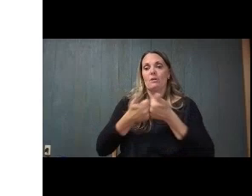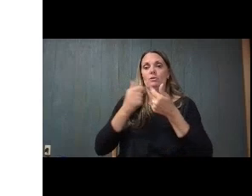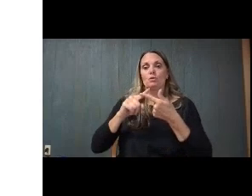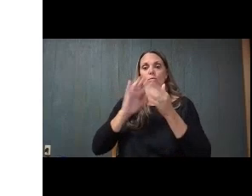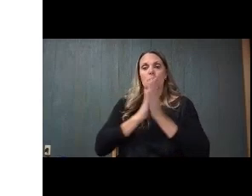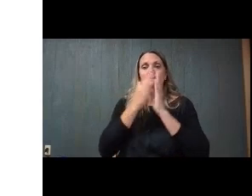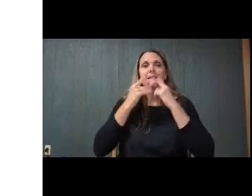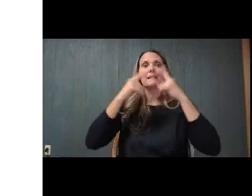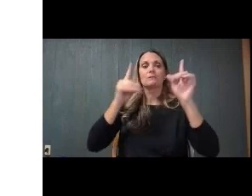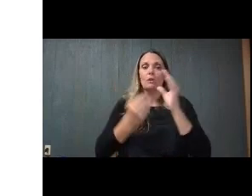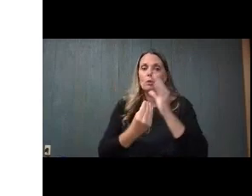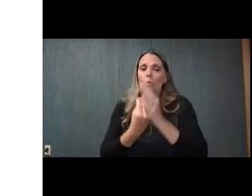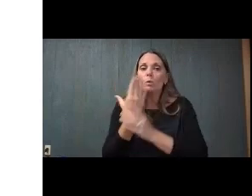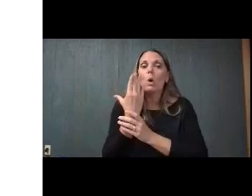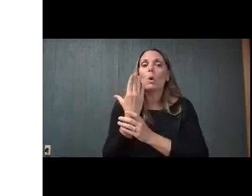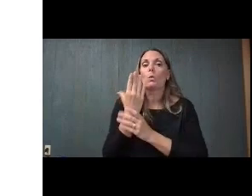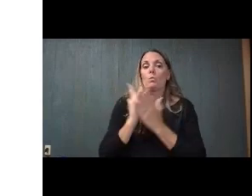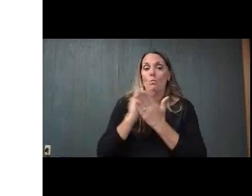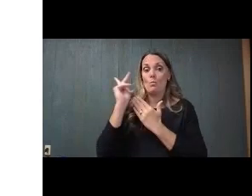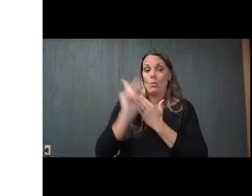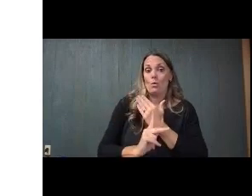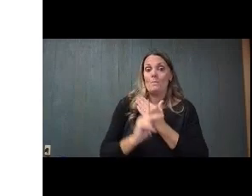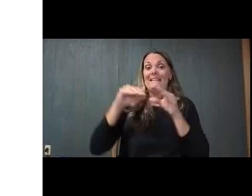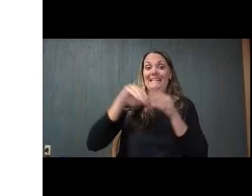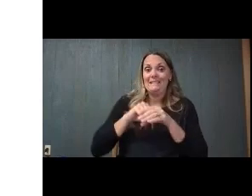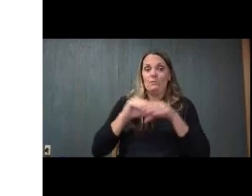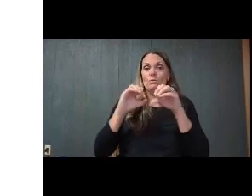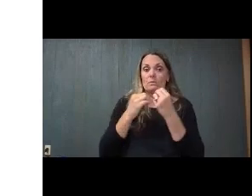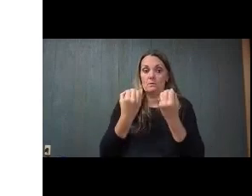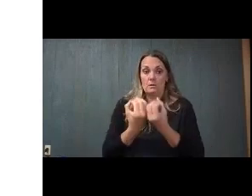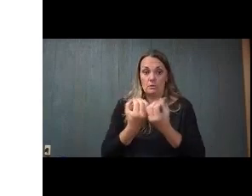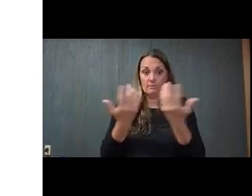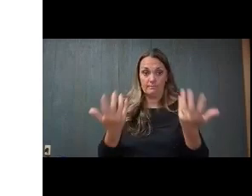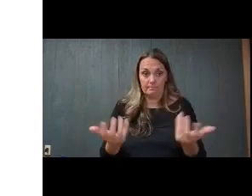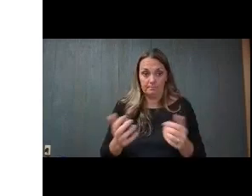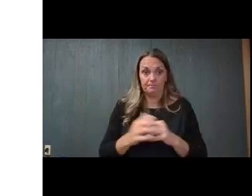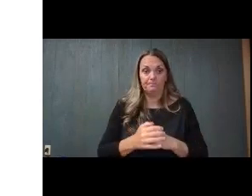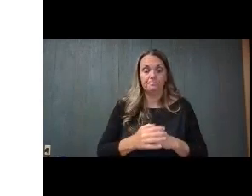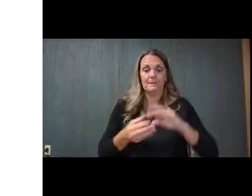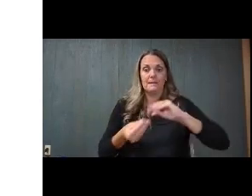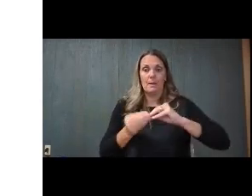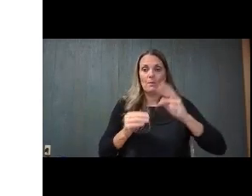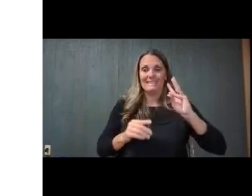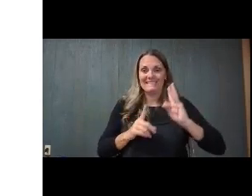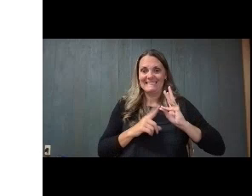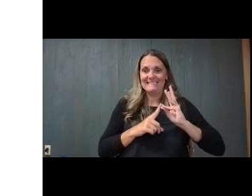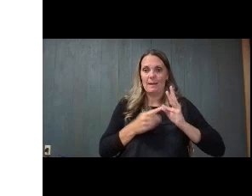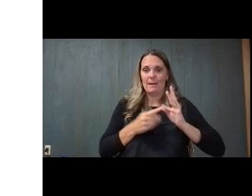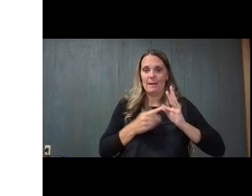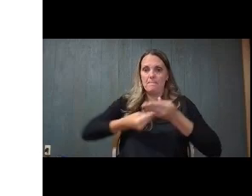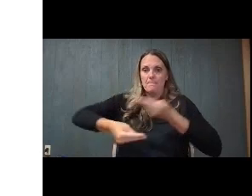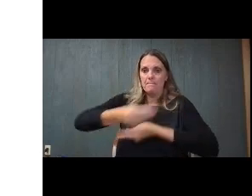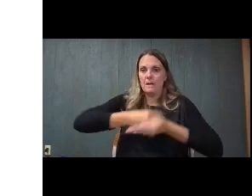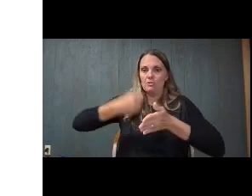the Employment Services program within the organization? Number six is budget and cost effectiveness.